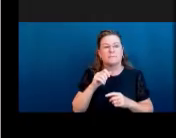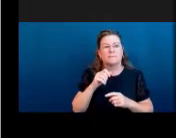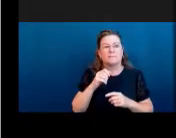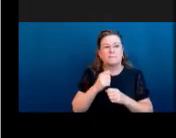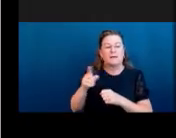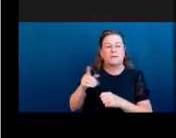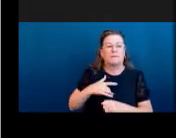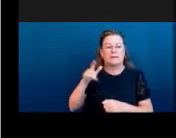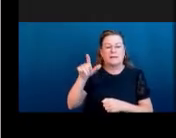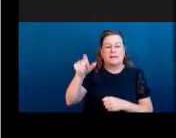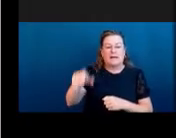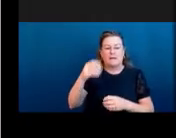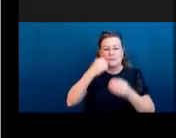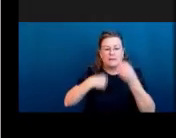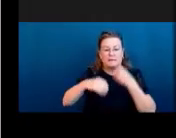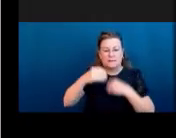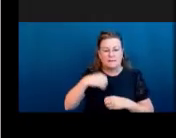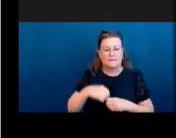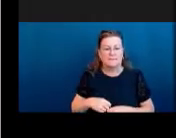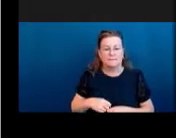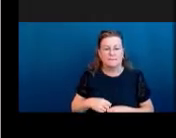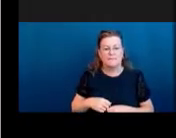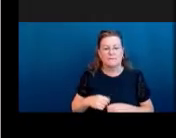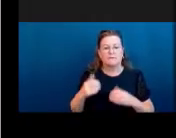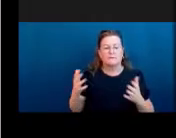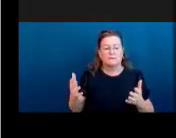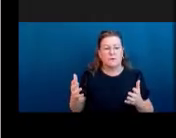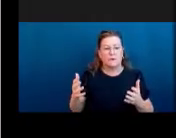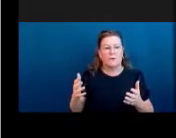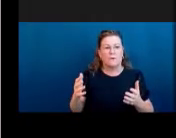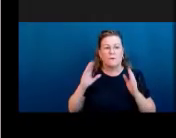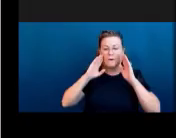had to eat the food. And so attuning to that child can be as